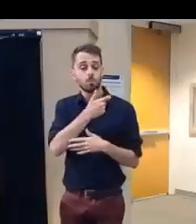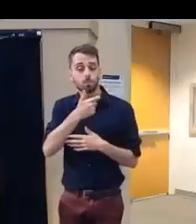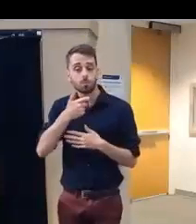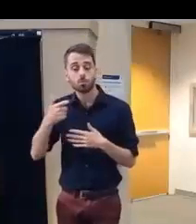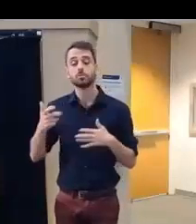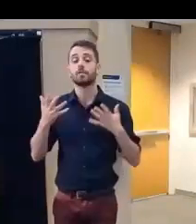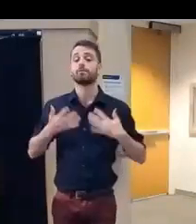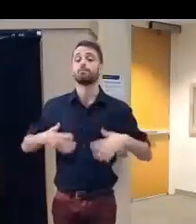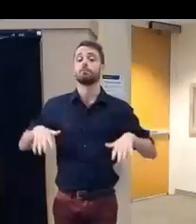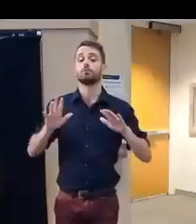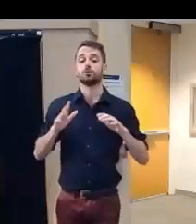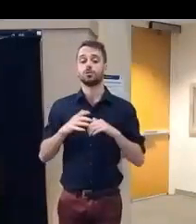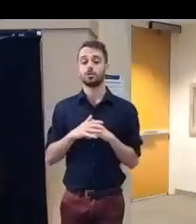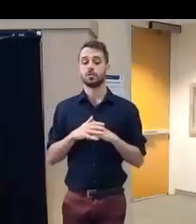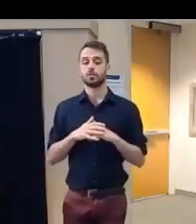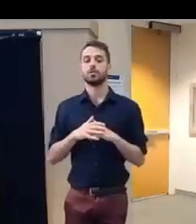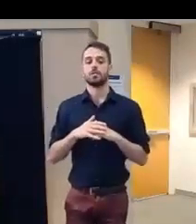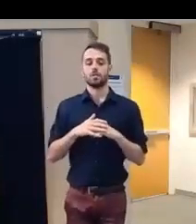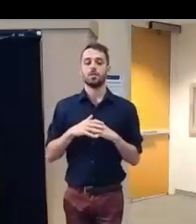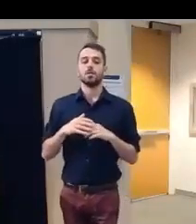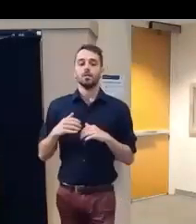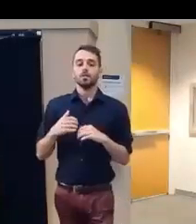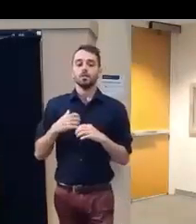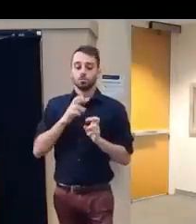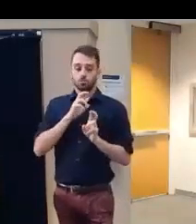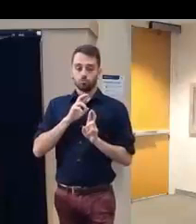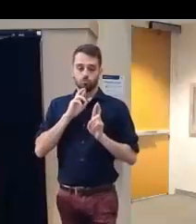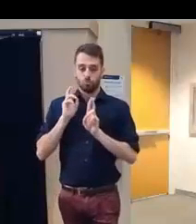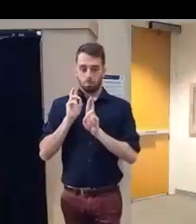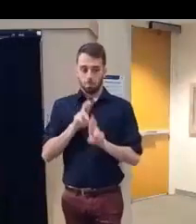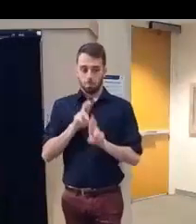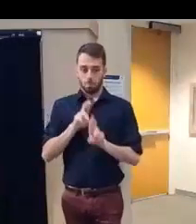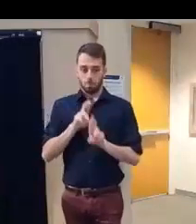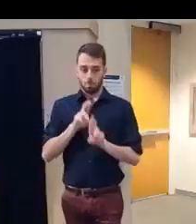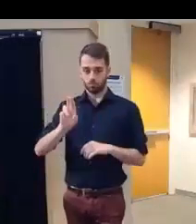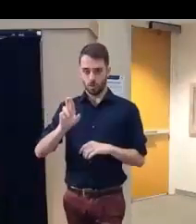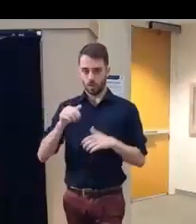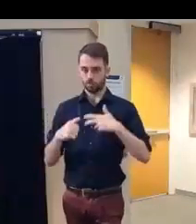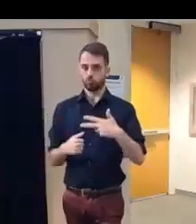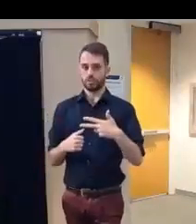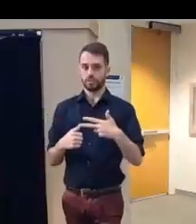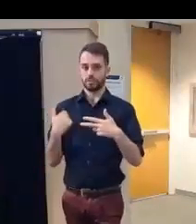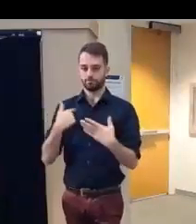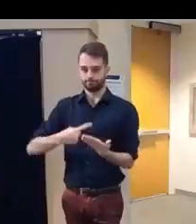reports of which there are three listed and then meet so to speak two influential rochesterians